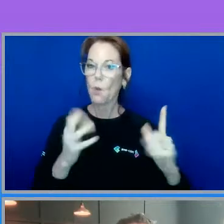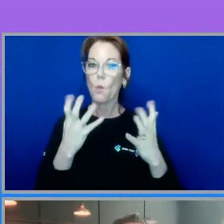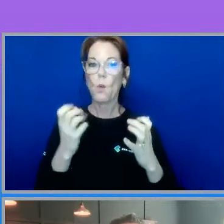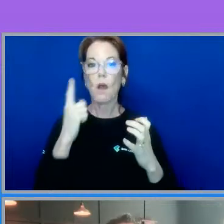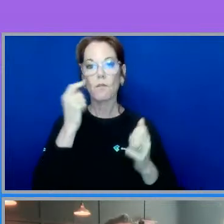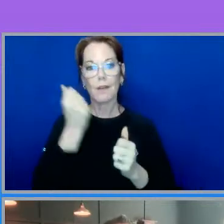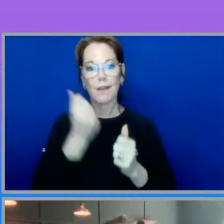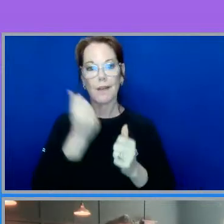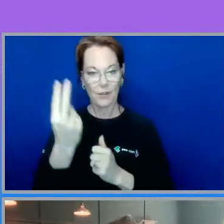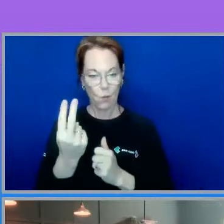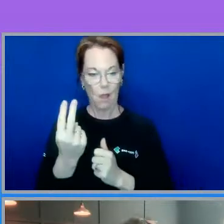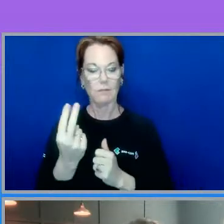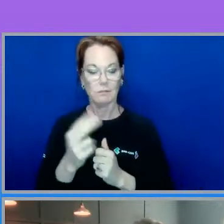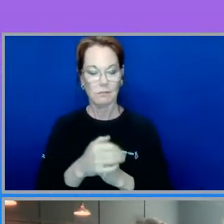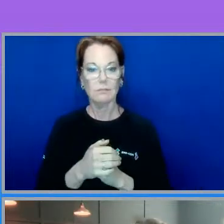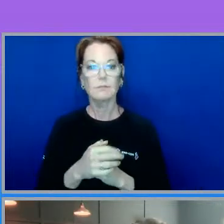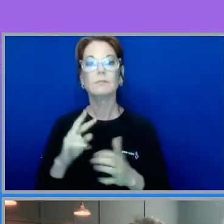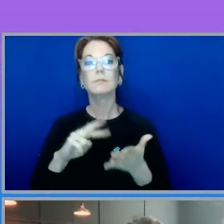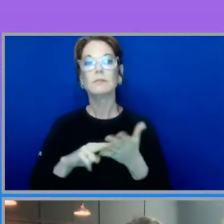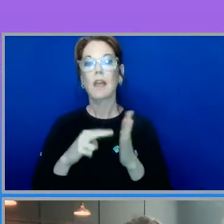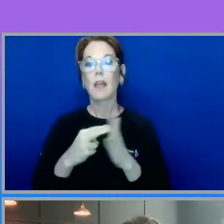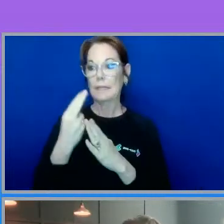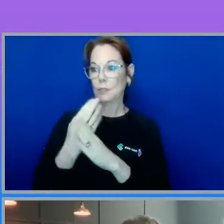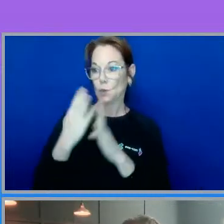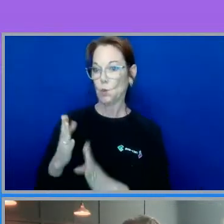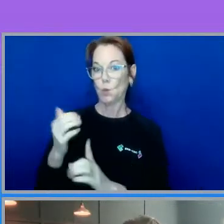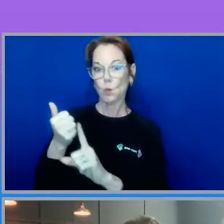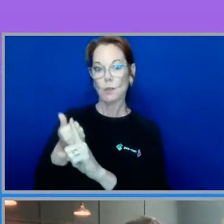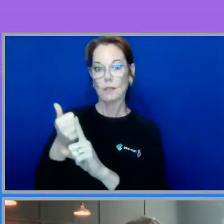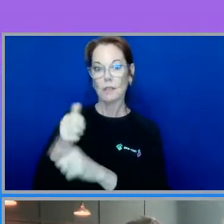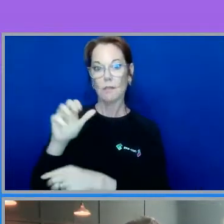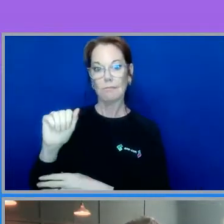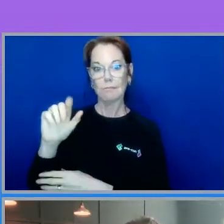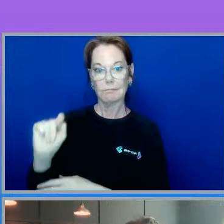need it to be for everybody. So we need to make sure that users of assistive technology are presented the content in the